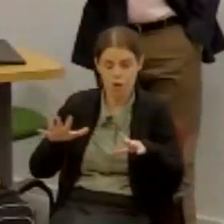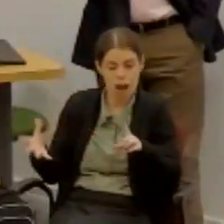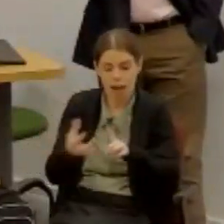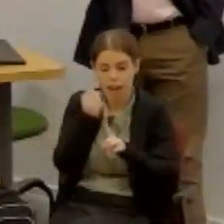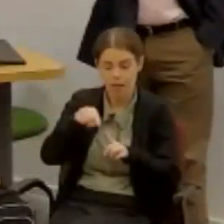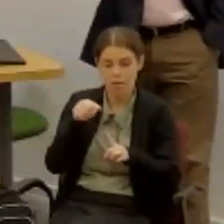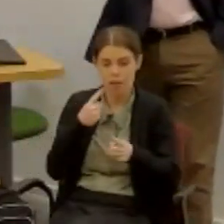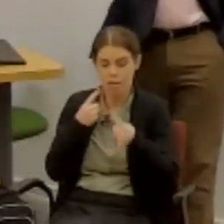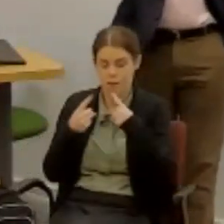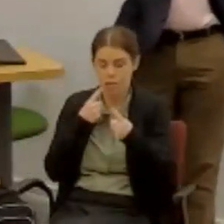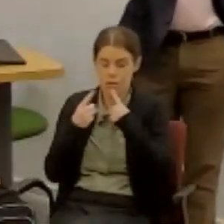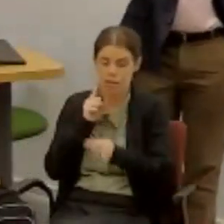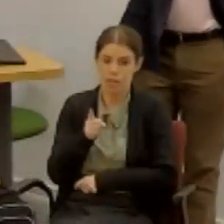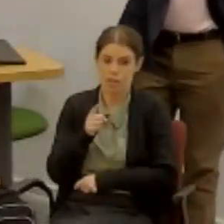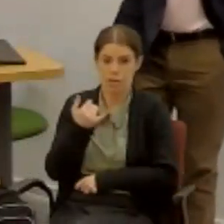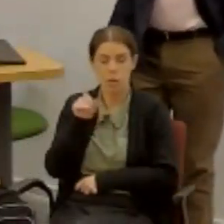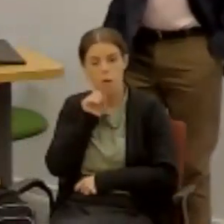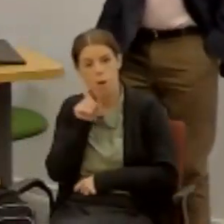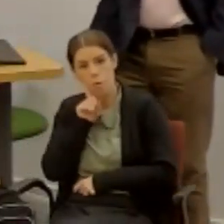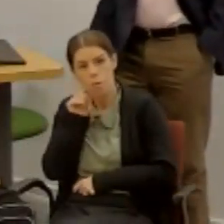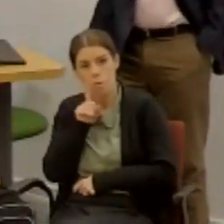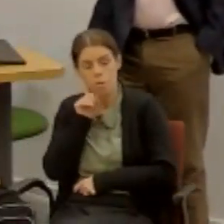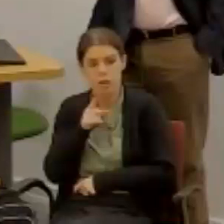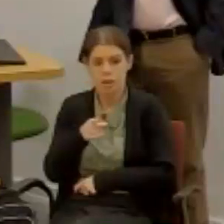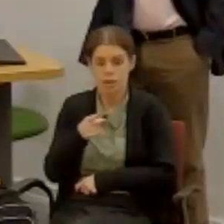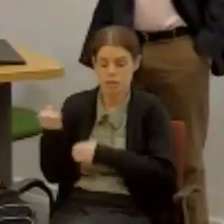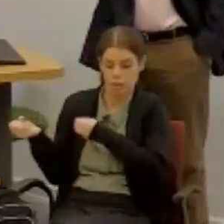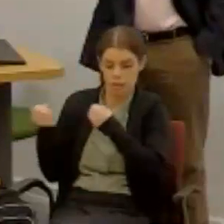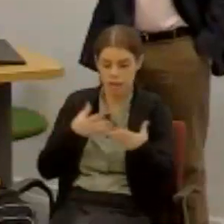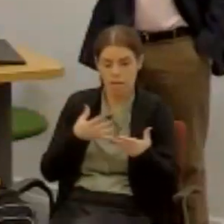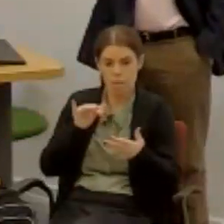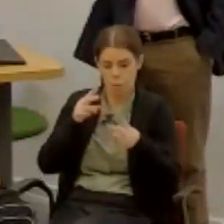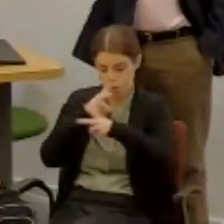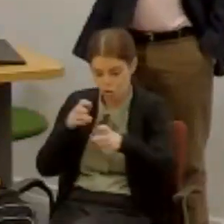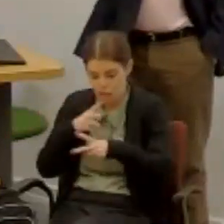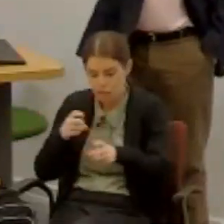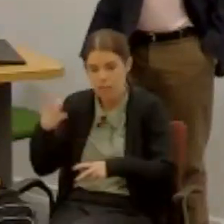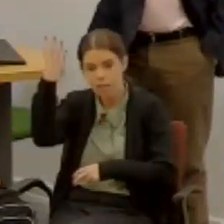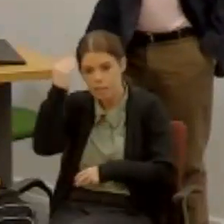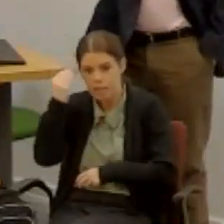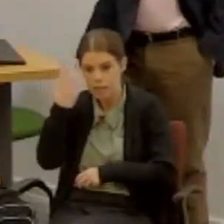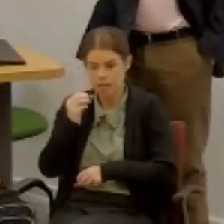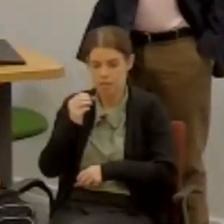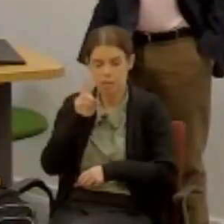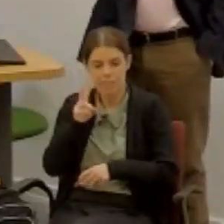so it could be a lady whose brain was debated, donated for dementia research. I just got patches of what might we see to even?